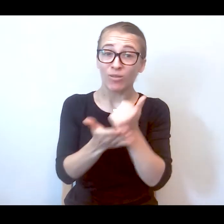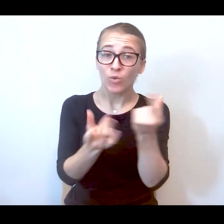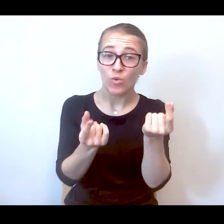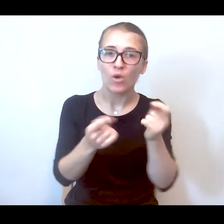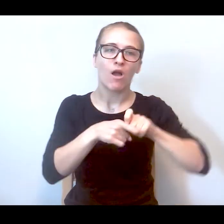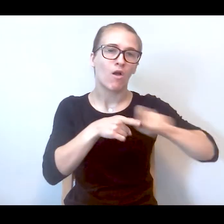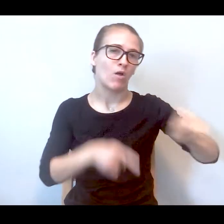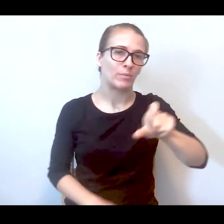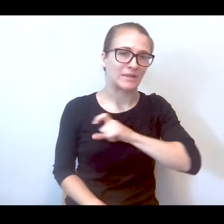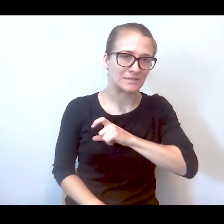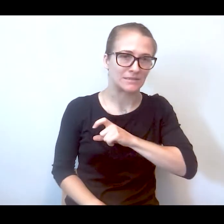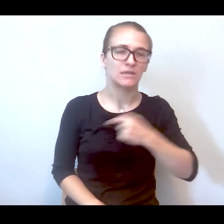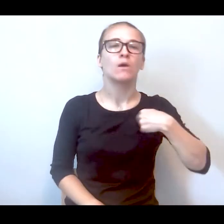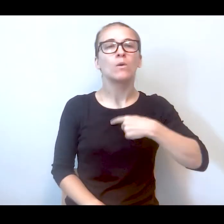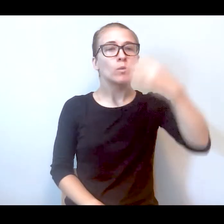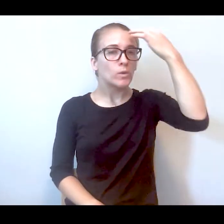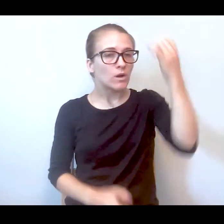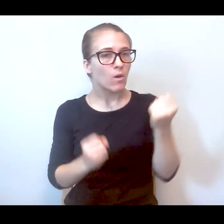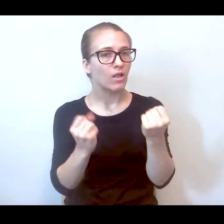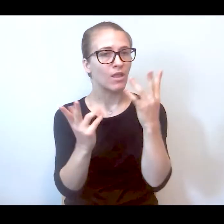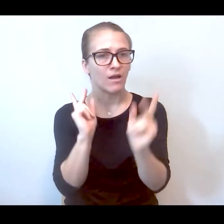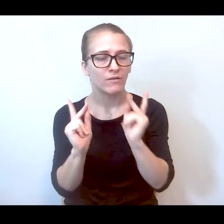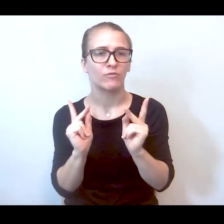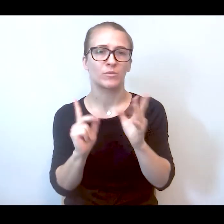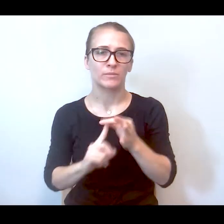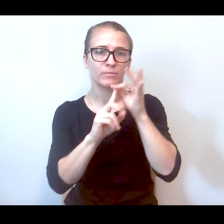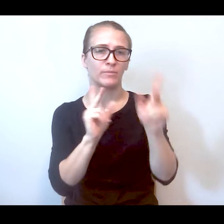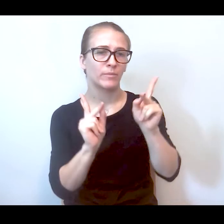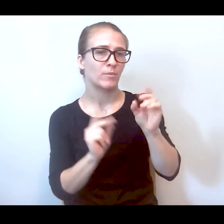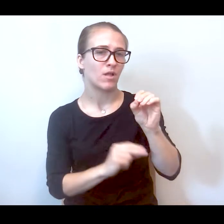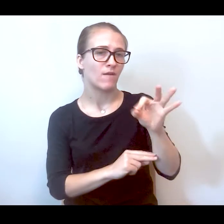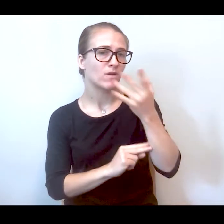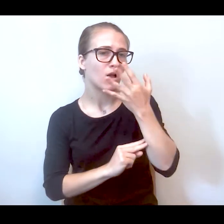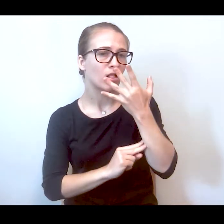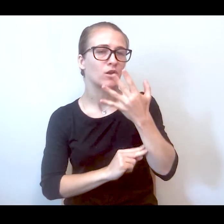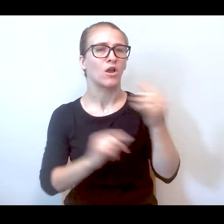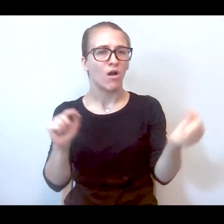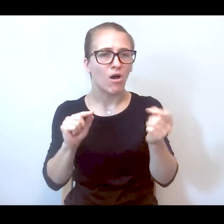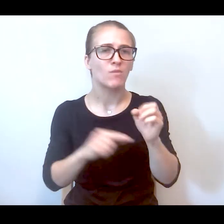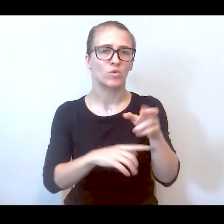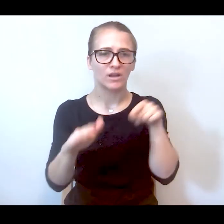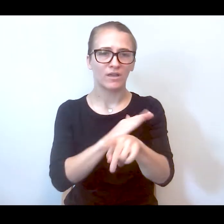who loves them places a call for assistance. Too many people of color have been harmed or killed by